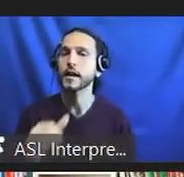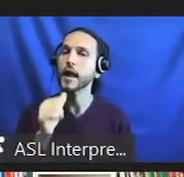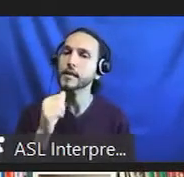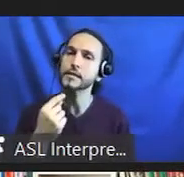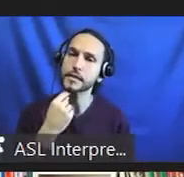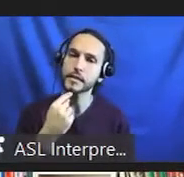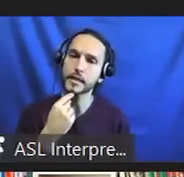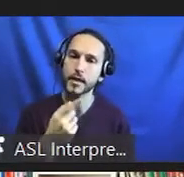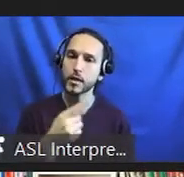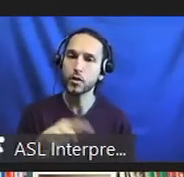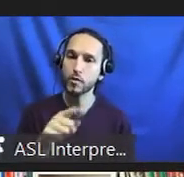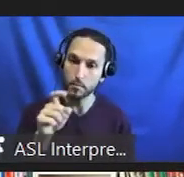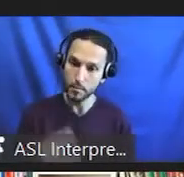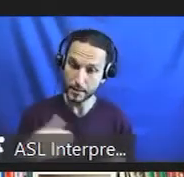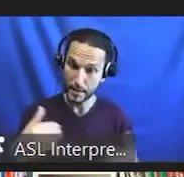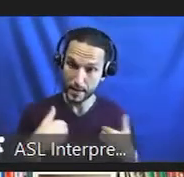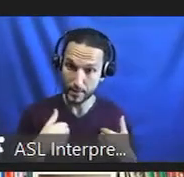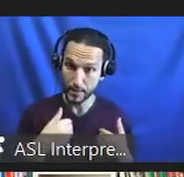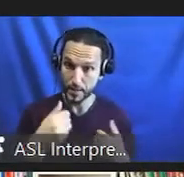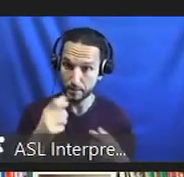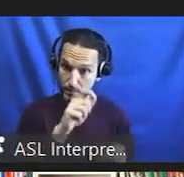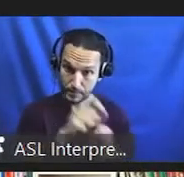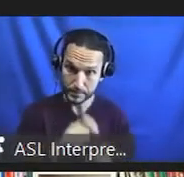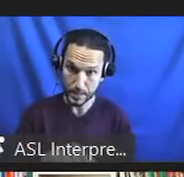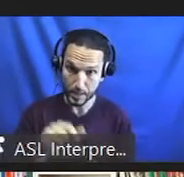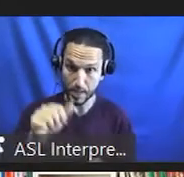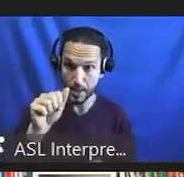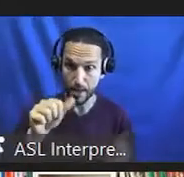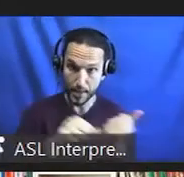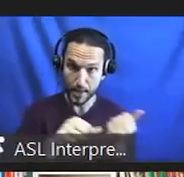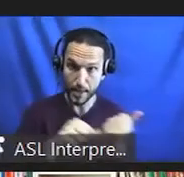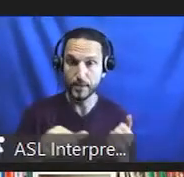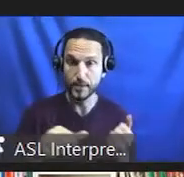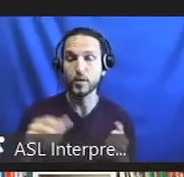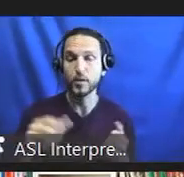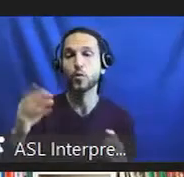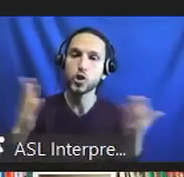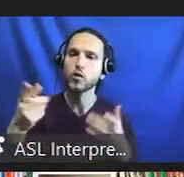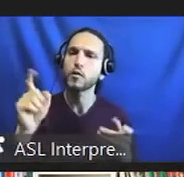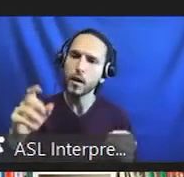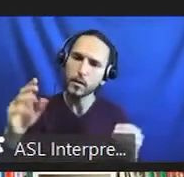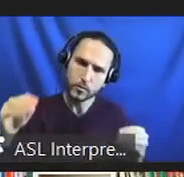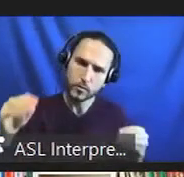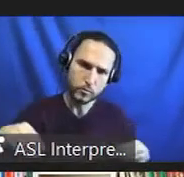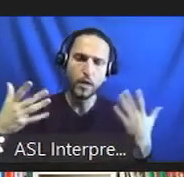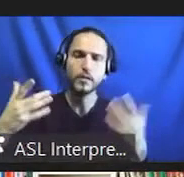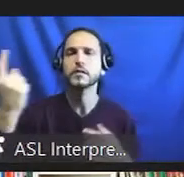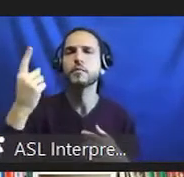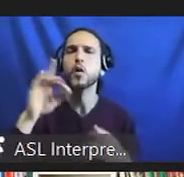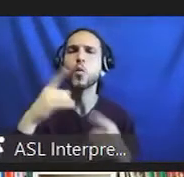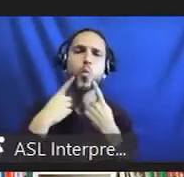to use any particular auxiliary aid or service. It just says you have to provide something that works.